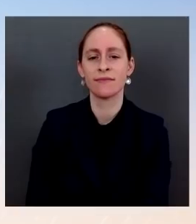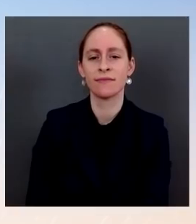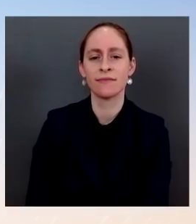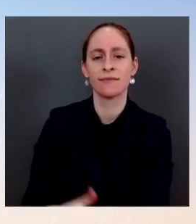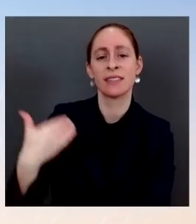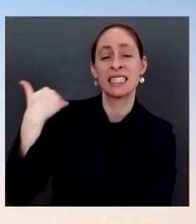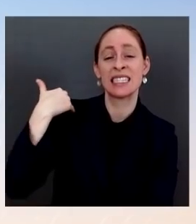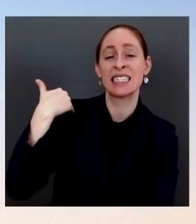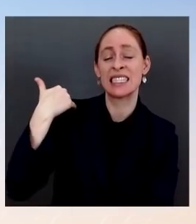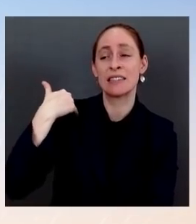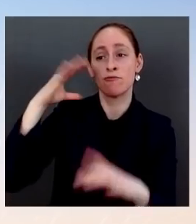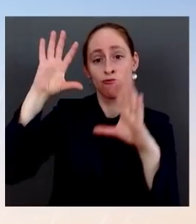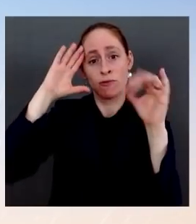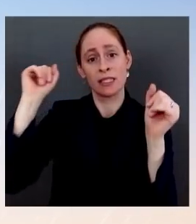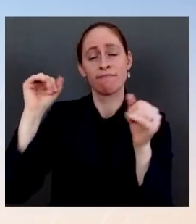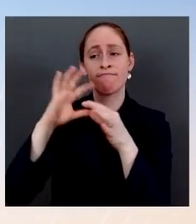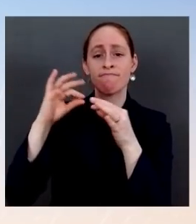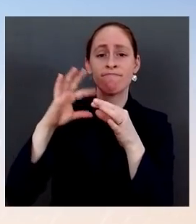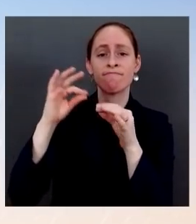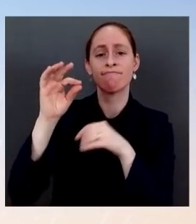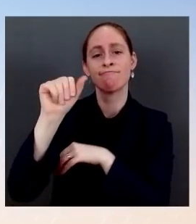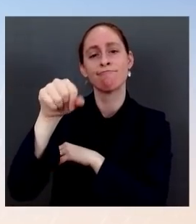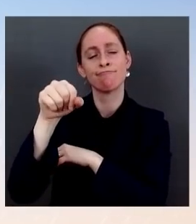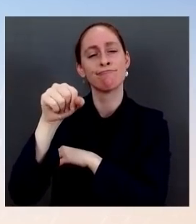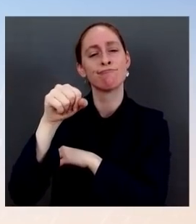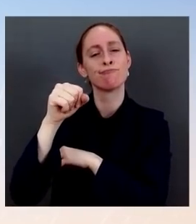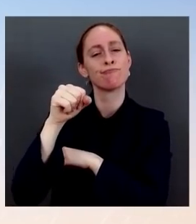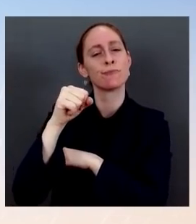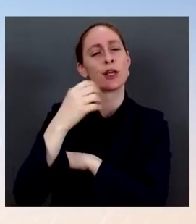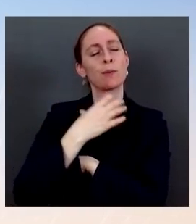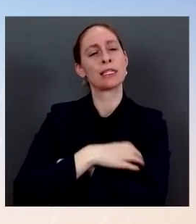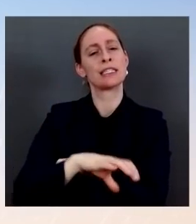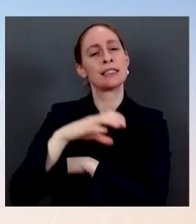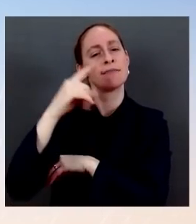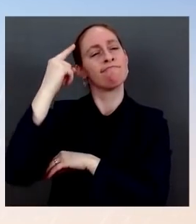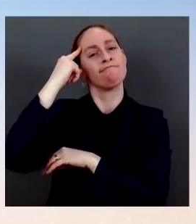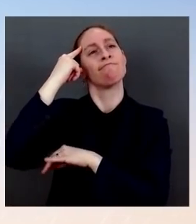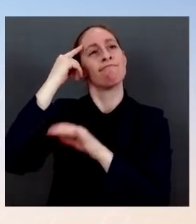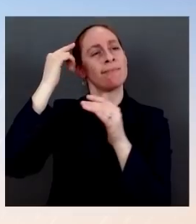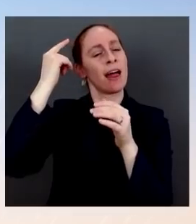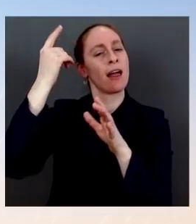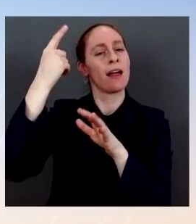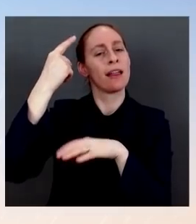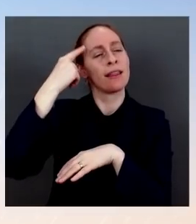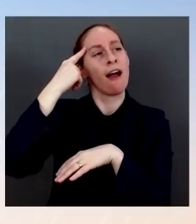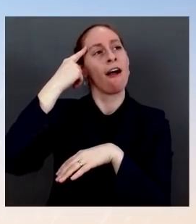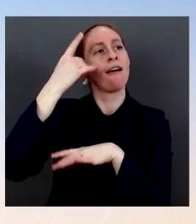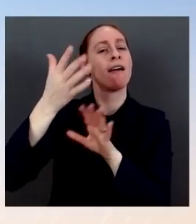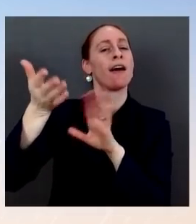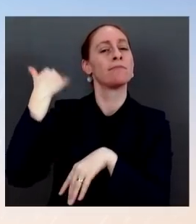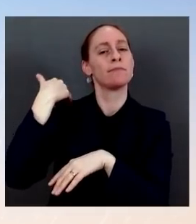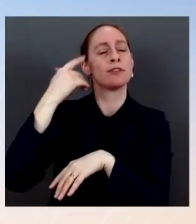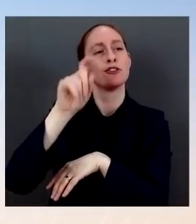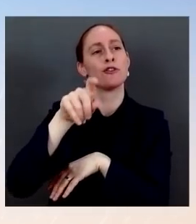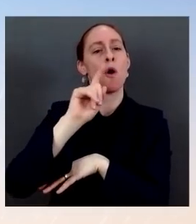Christmas holiday season was coming. Why didn't anyone think of it in advance? Ms. Psaki: Well, I would say we did take steps